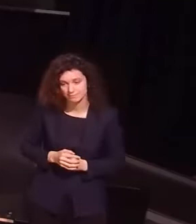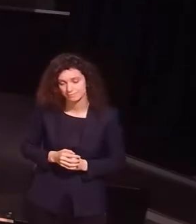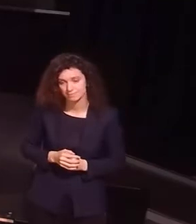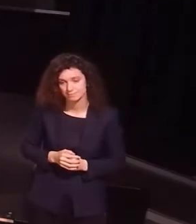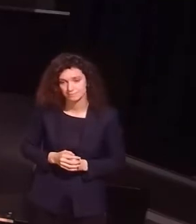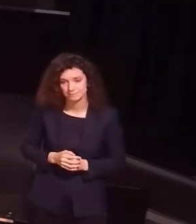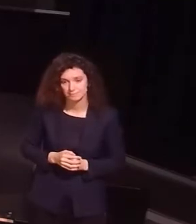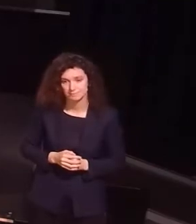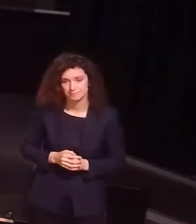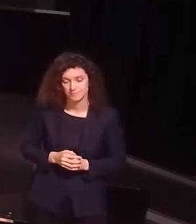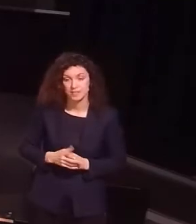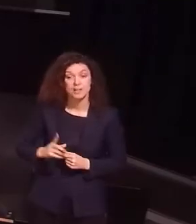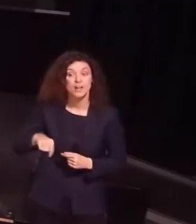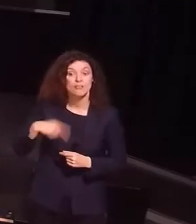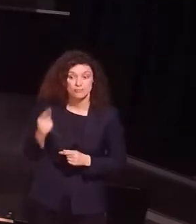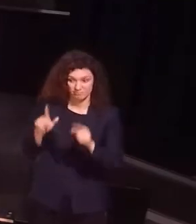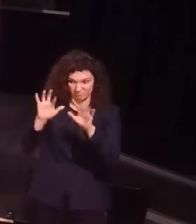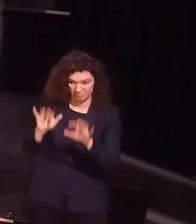And then I'll invite them to come join me